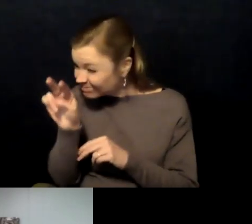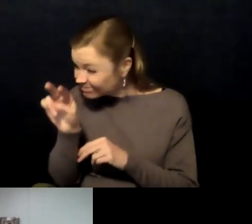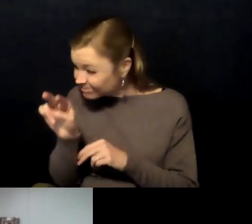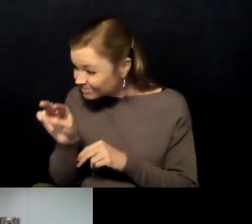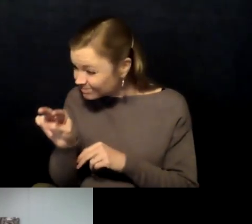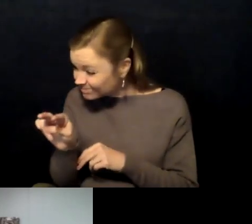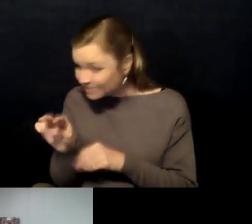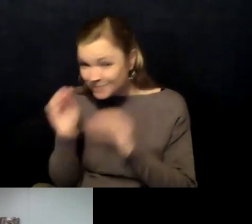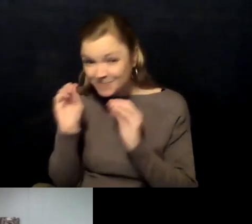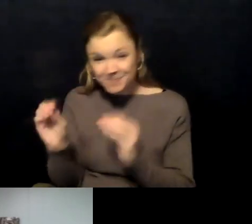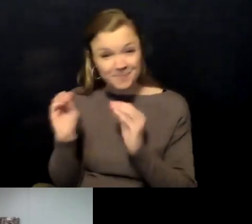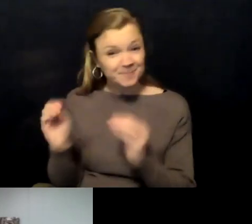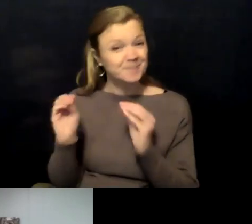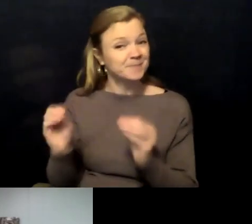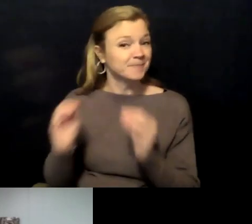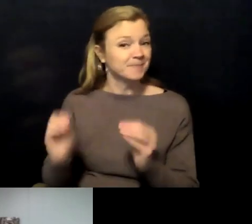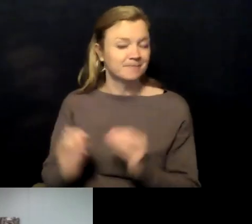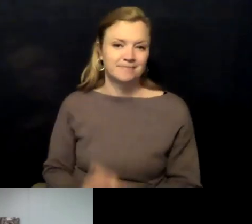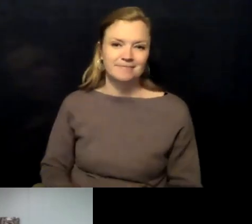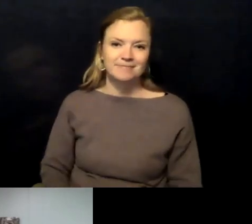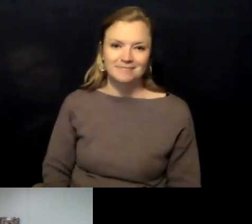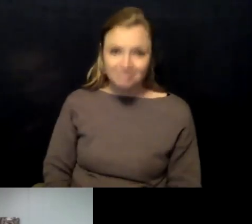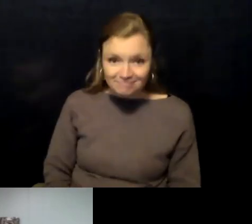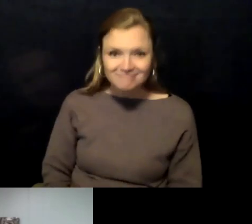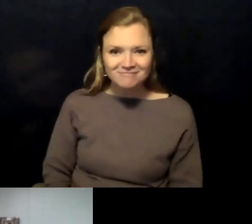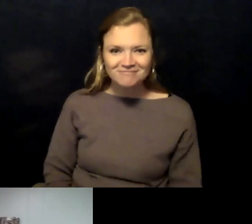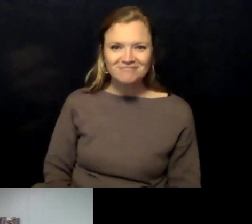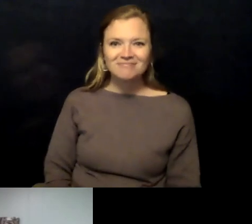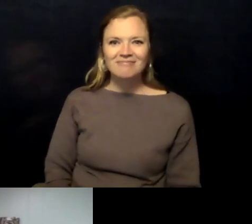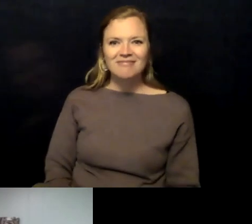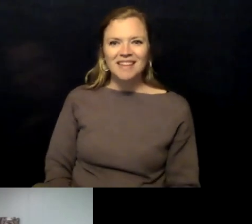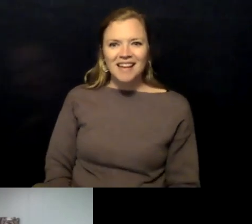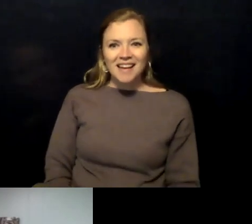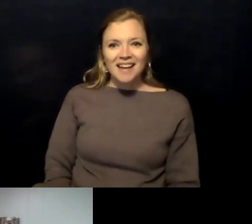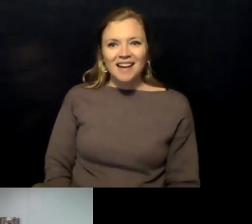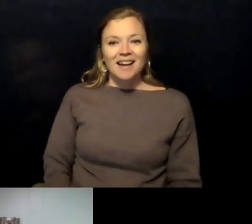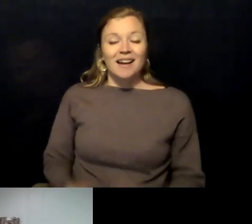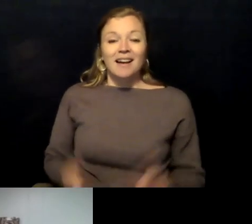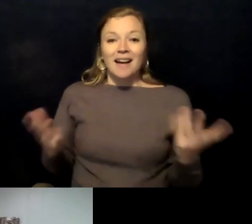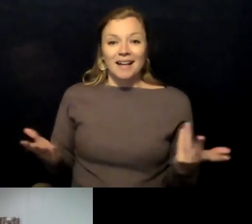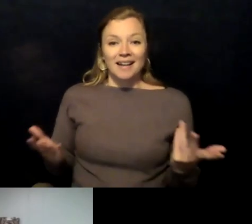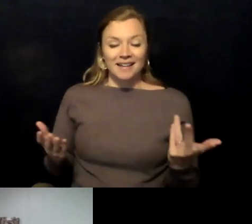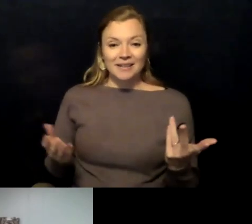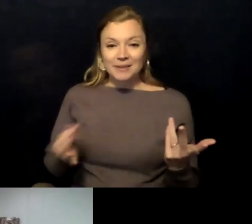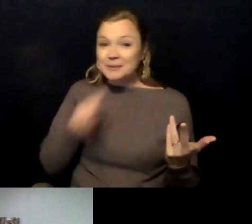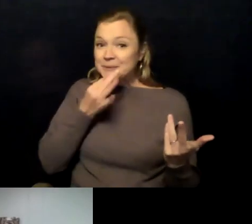yet. Alright, so